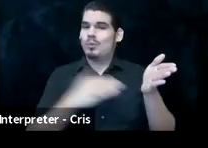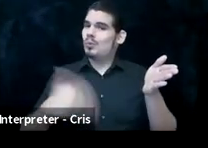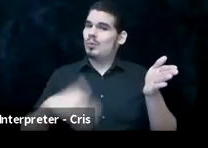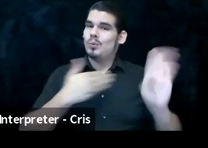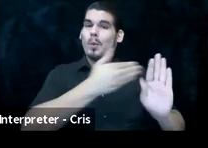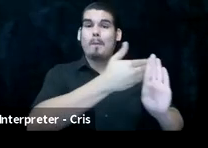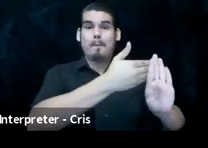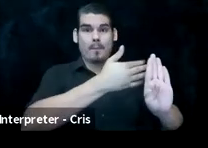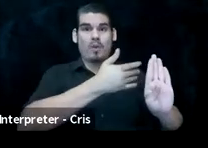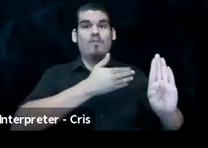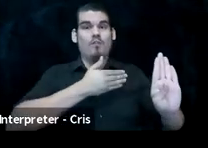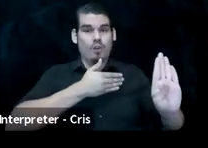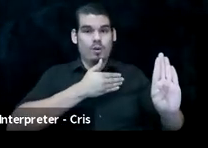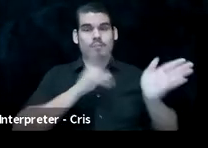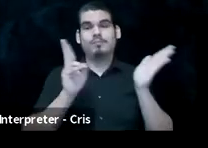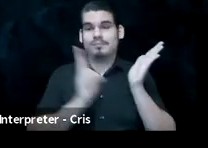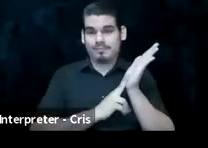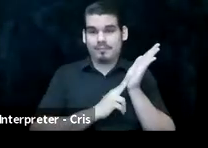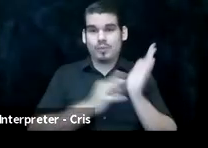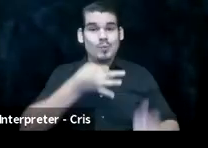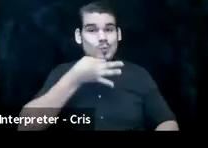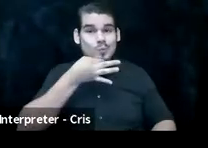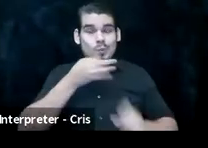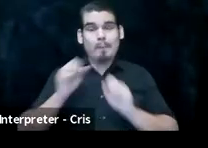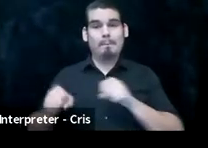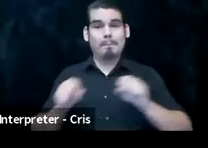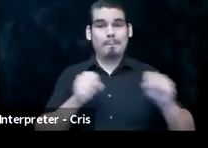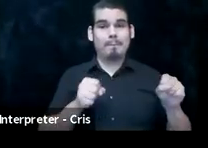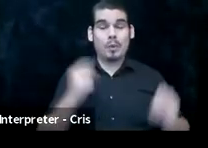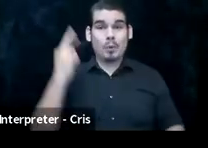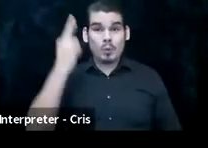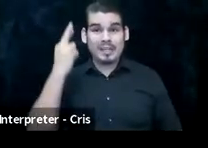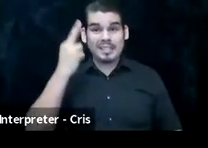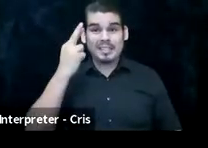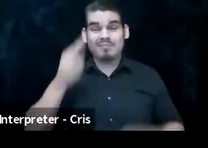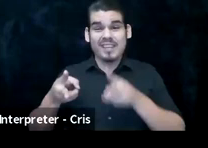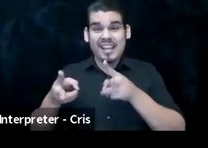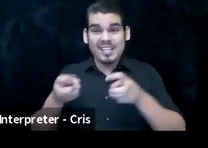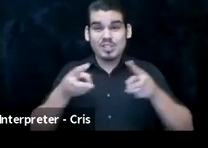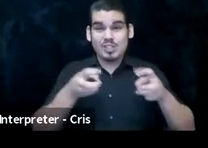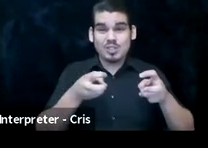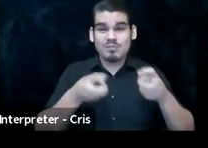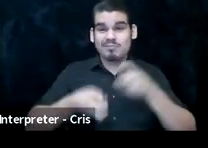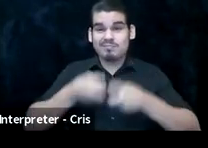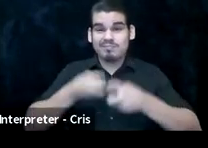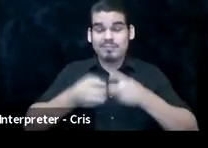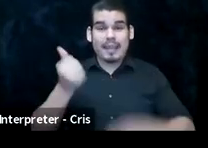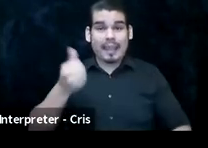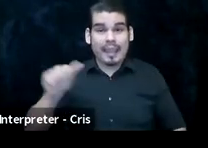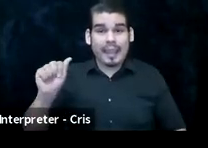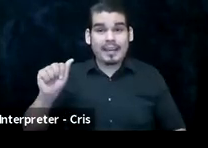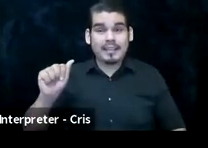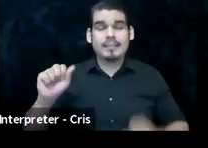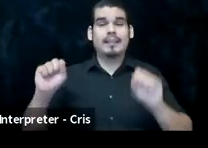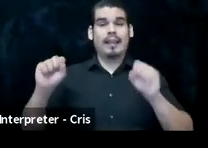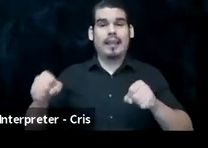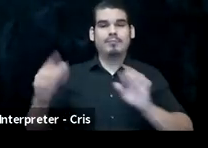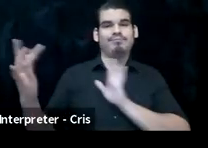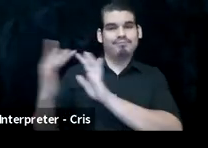Katherine Squire: If you can and so that way, if you run into issues you can contact our executive director and our executive team, so we can we can help you with that.